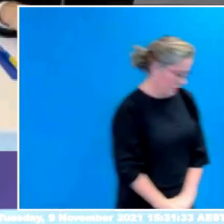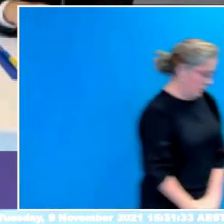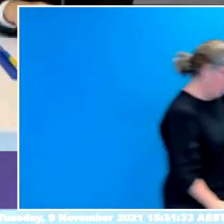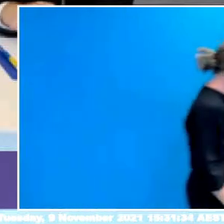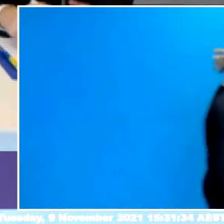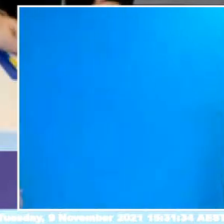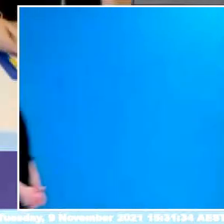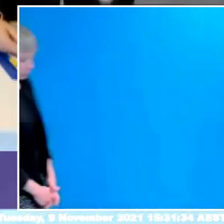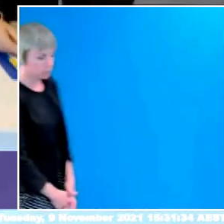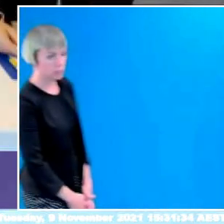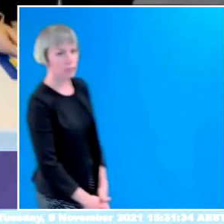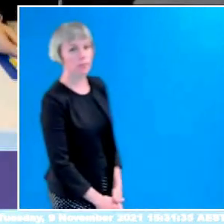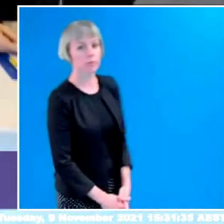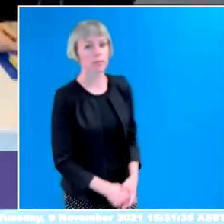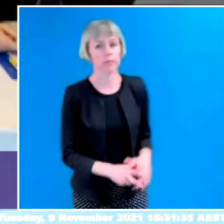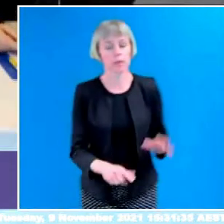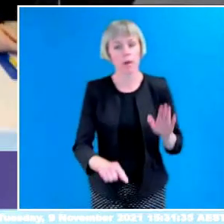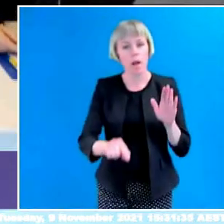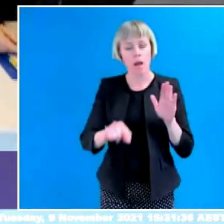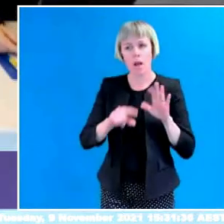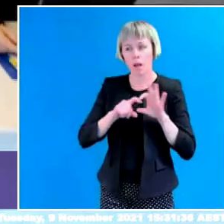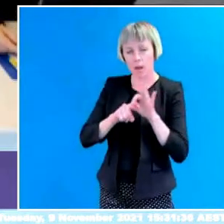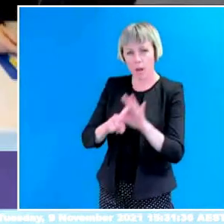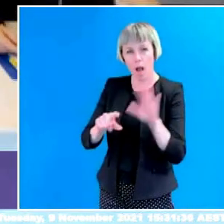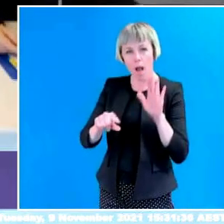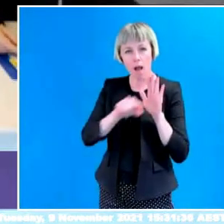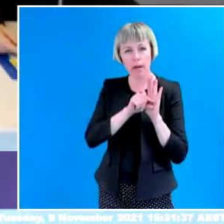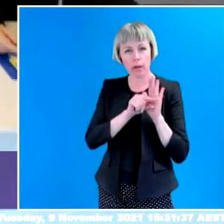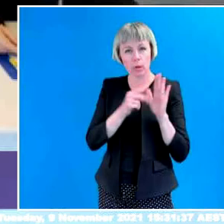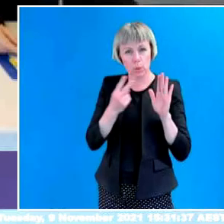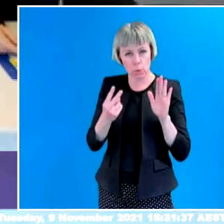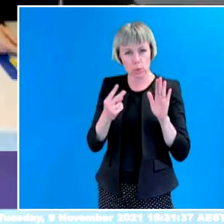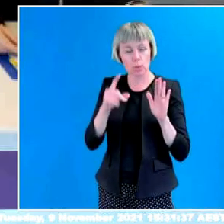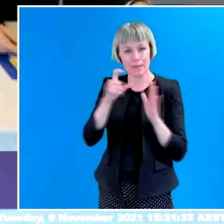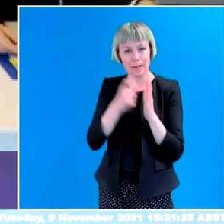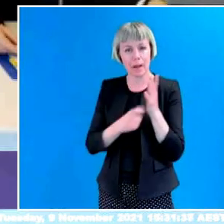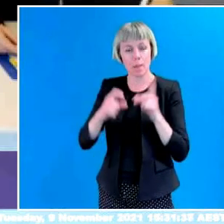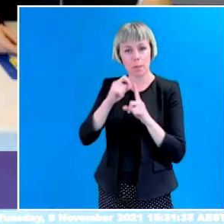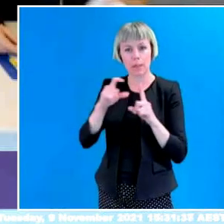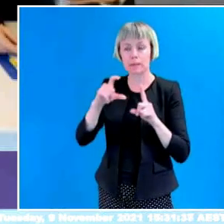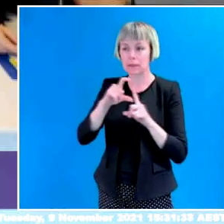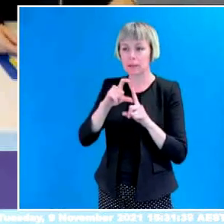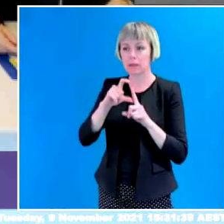2 of the CRPD, reasonable accommodation means necessary and appropriate